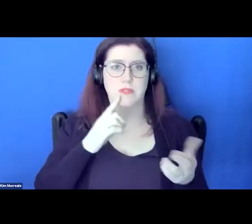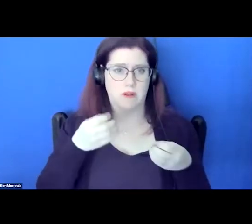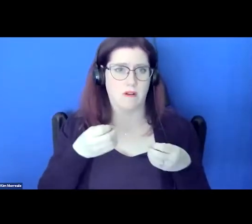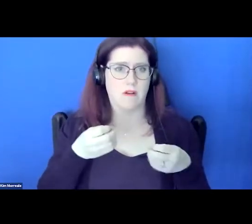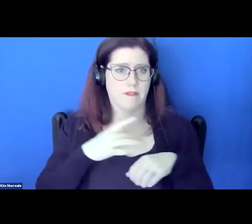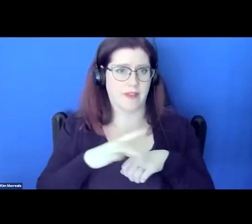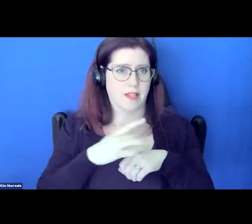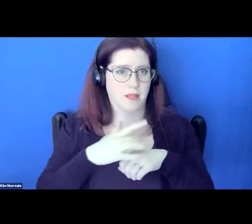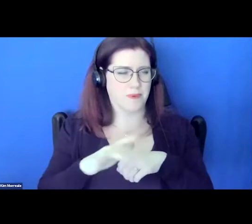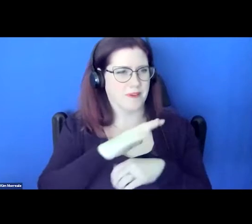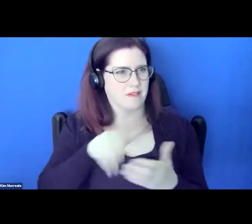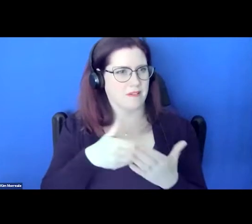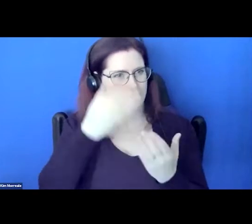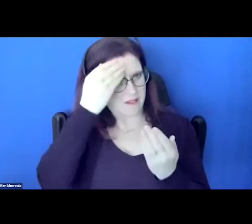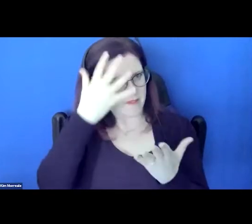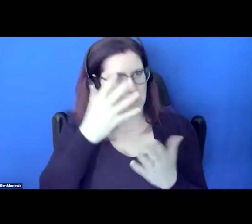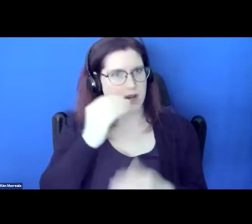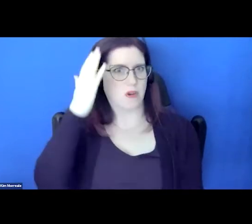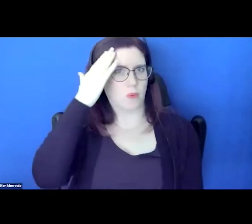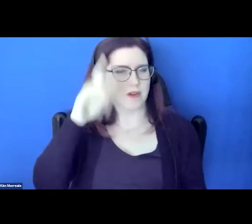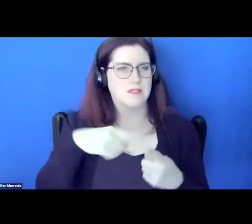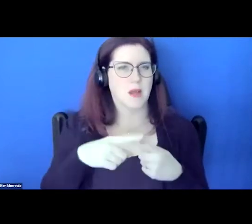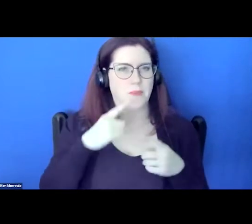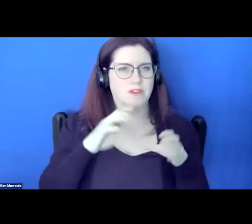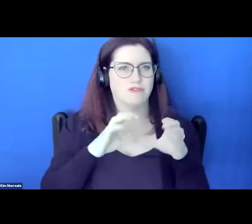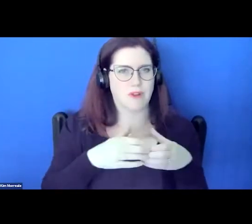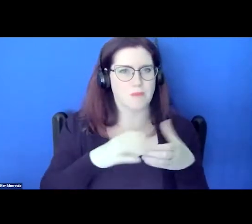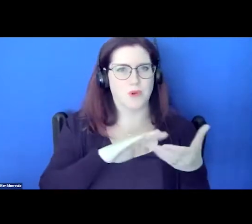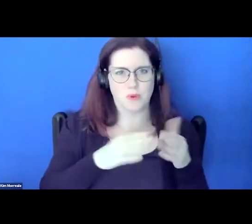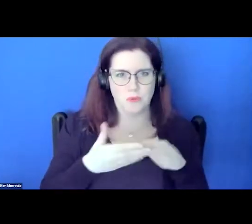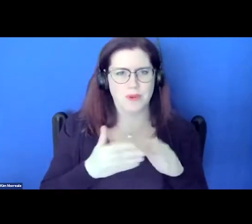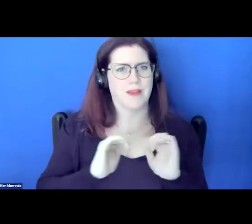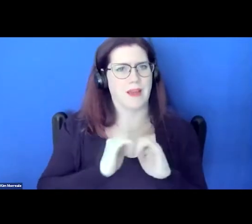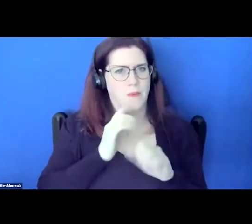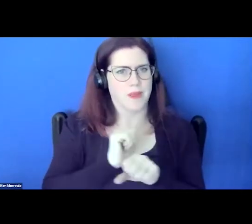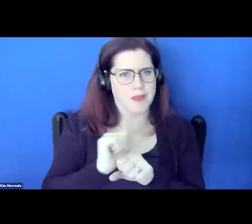and the information and awareness about tribal communities and how we can all work best together